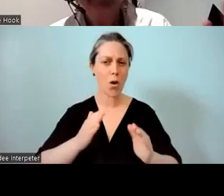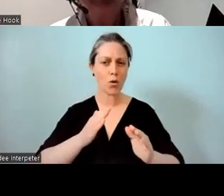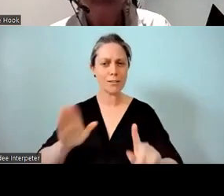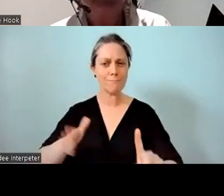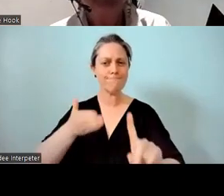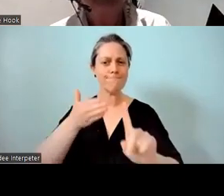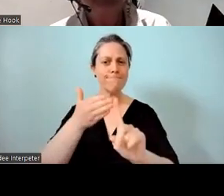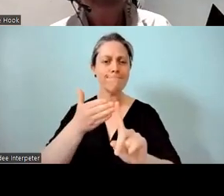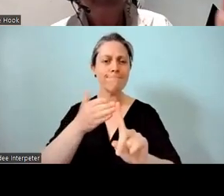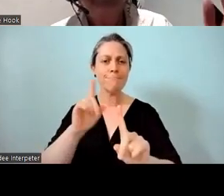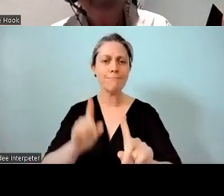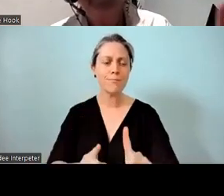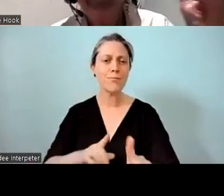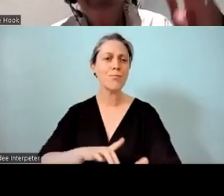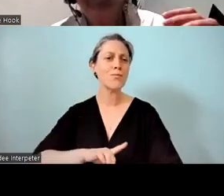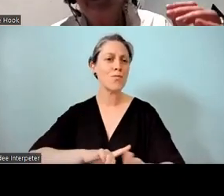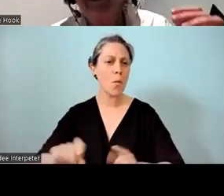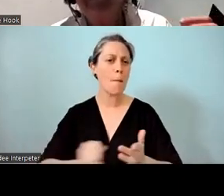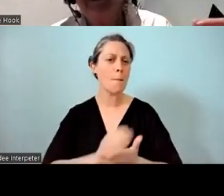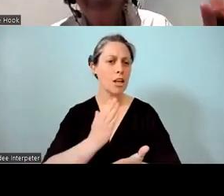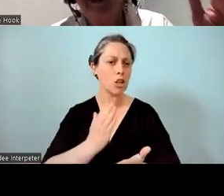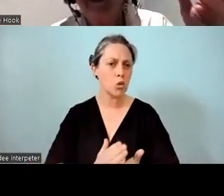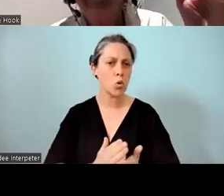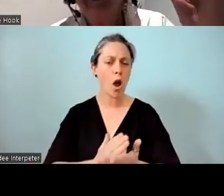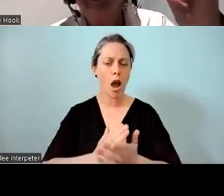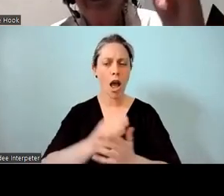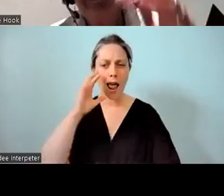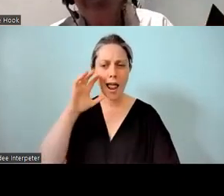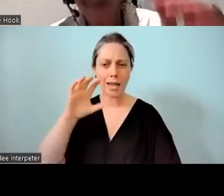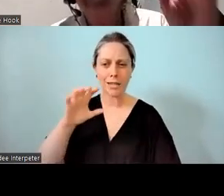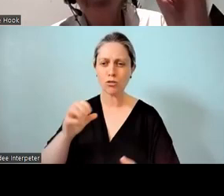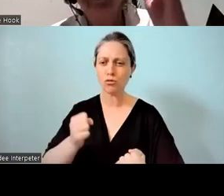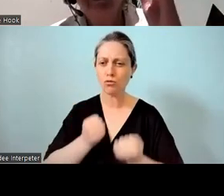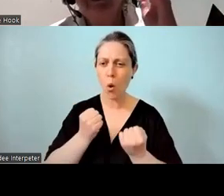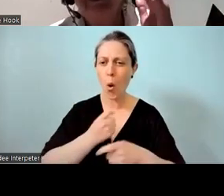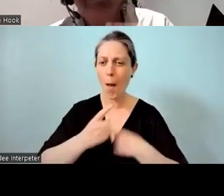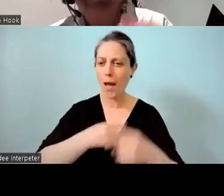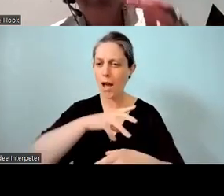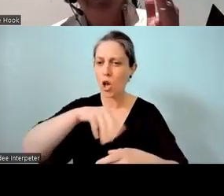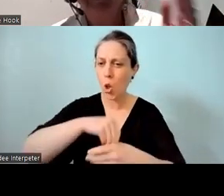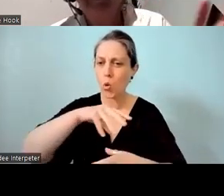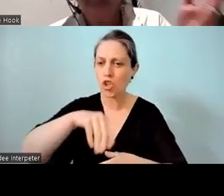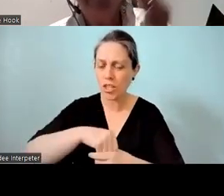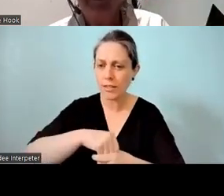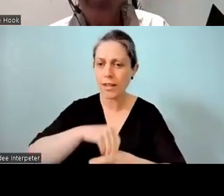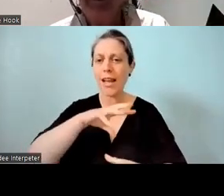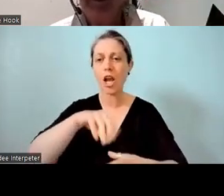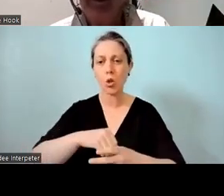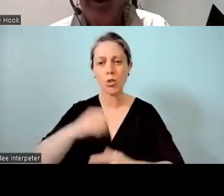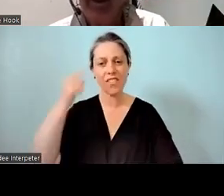is to really embed that strong lens around inclusion, inclusive thinking right from the beginning.